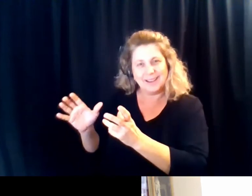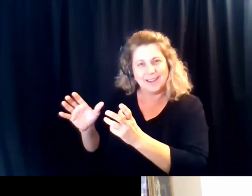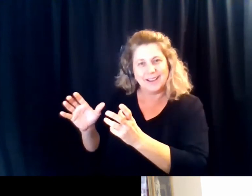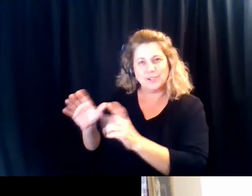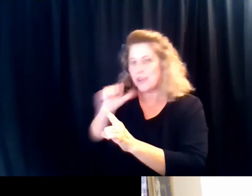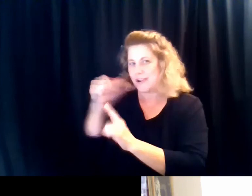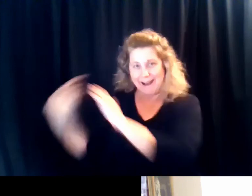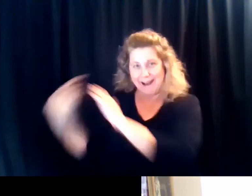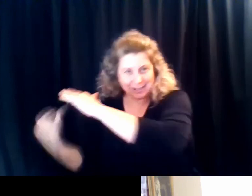Judith Heumann: Um,